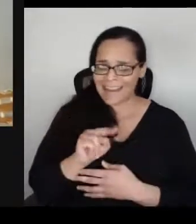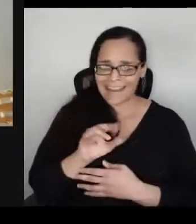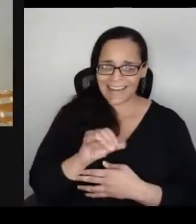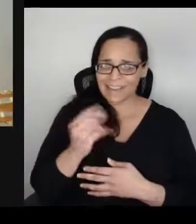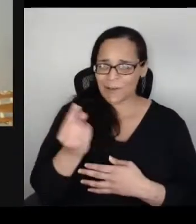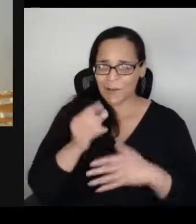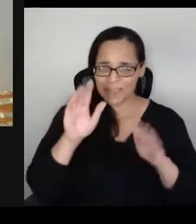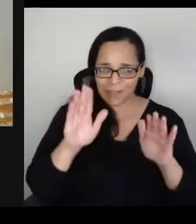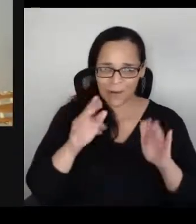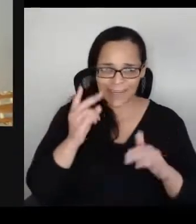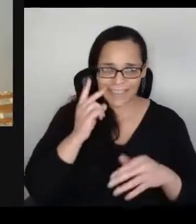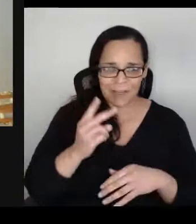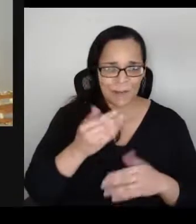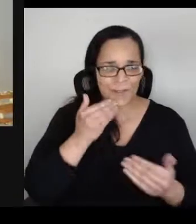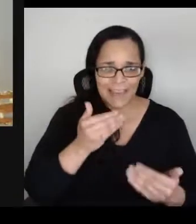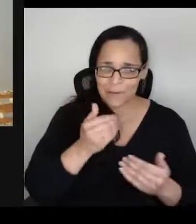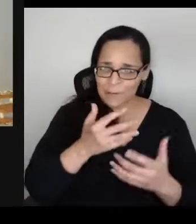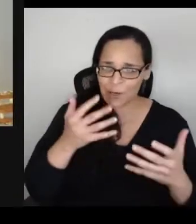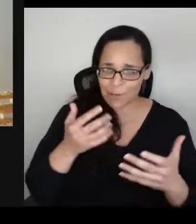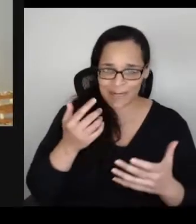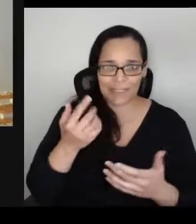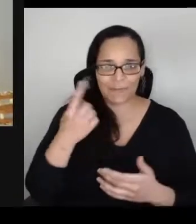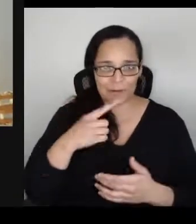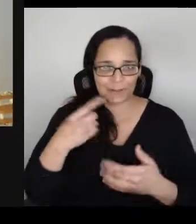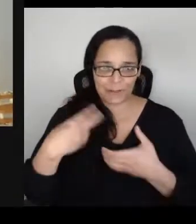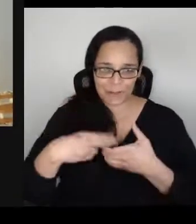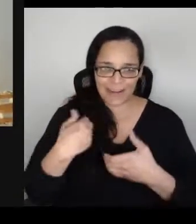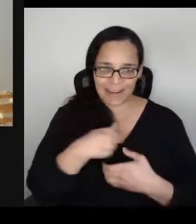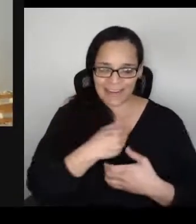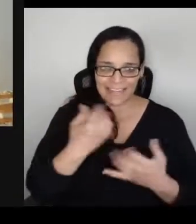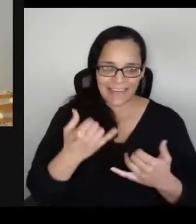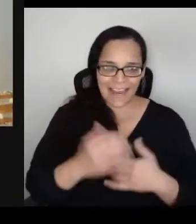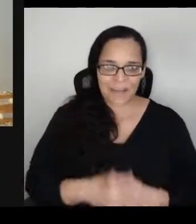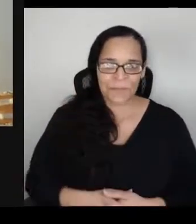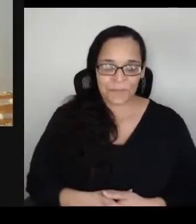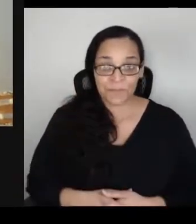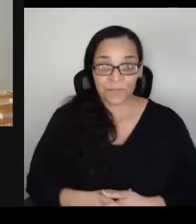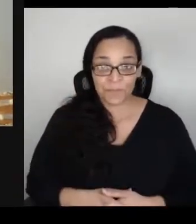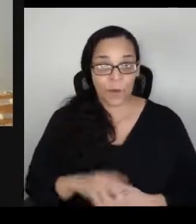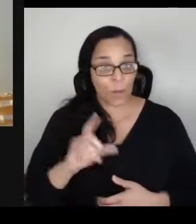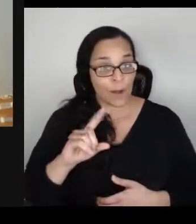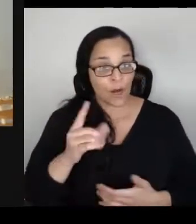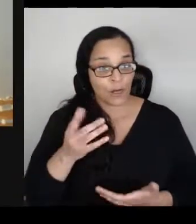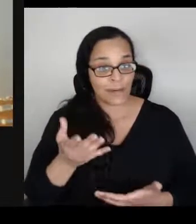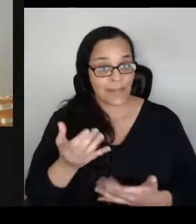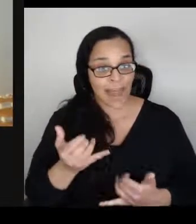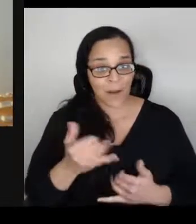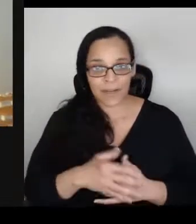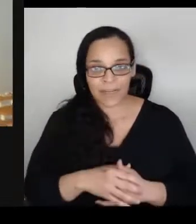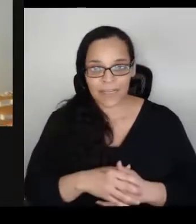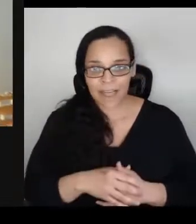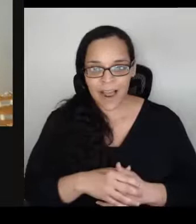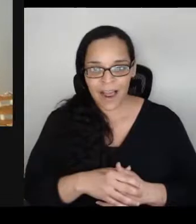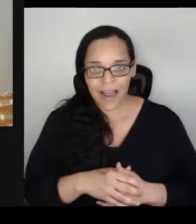thank you so much for being with us tonight. Where are you right now? I'm in Brooklyn, in Bushwick.